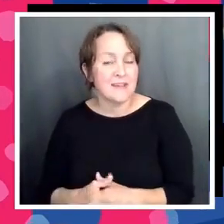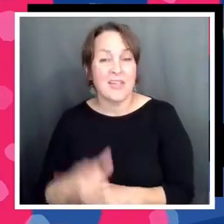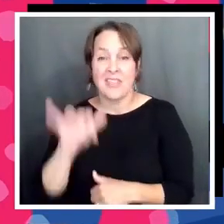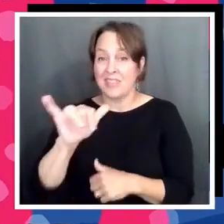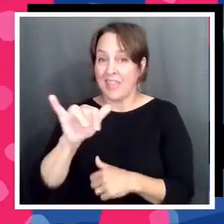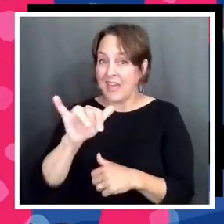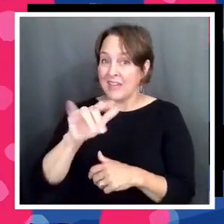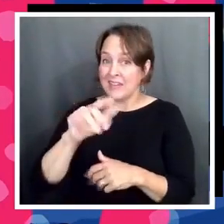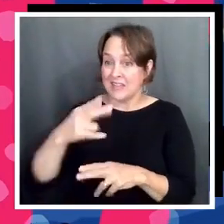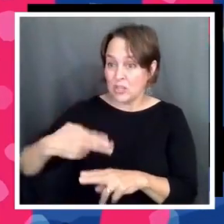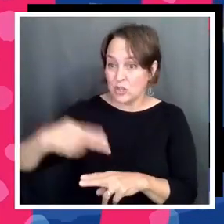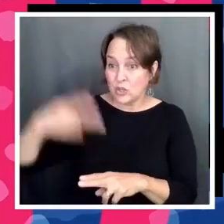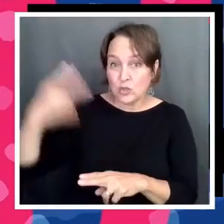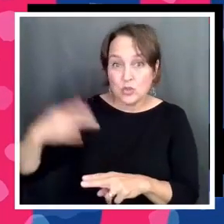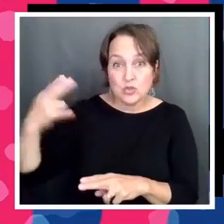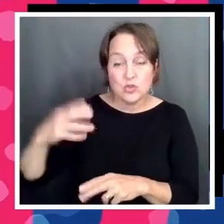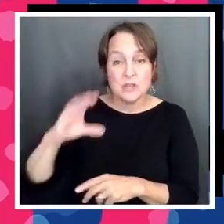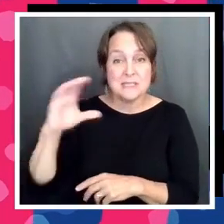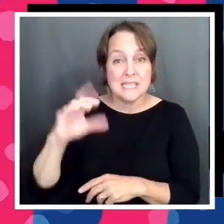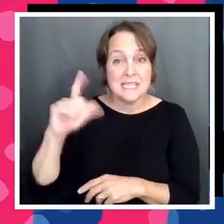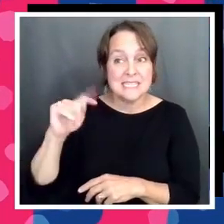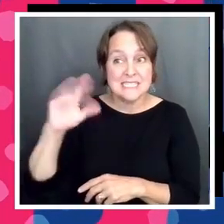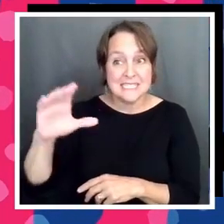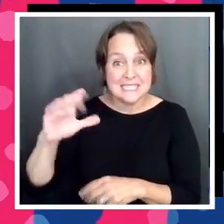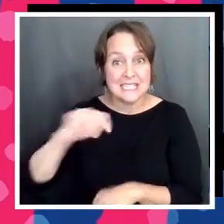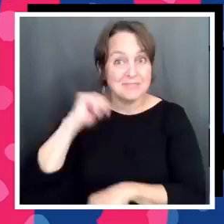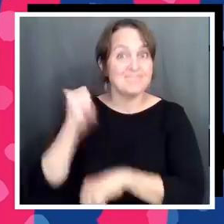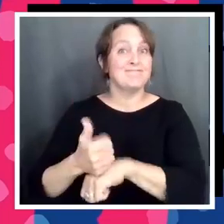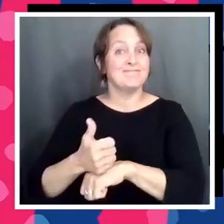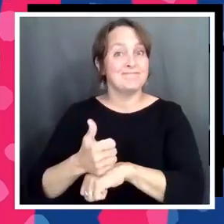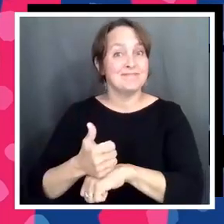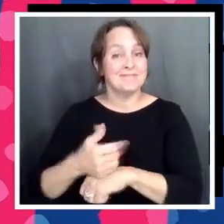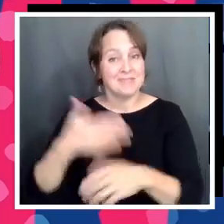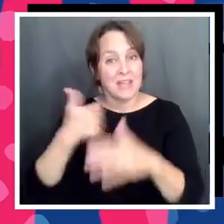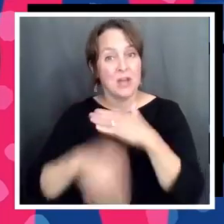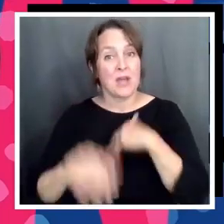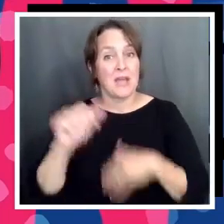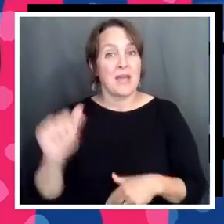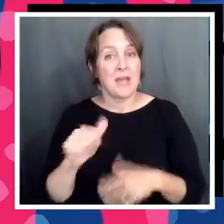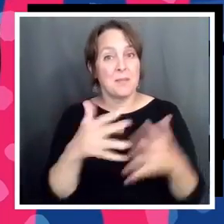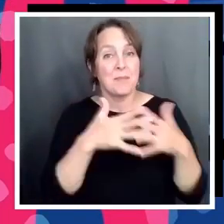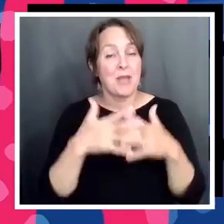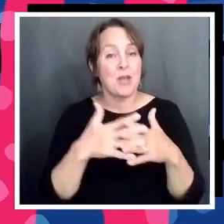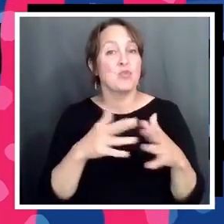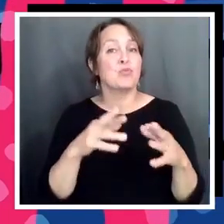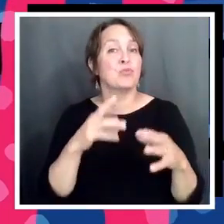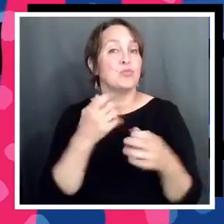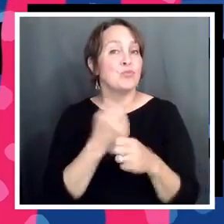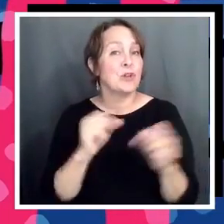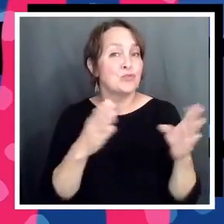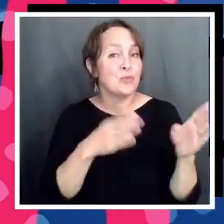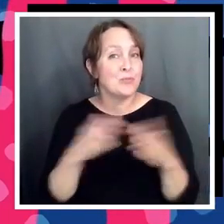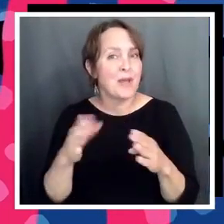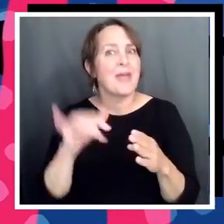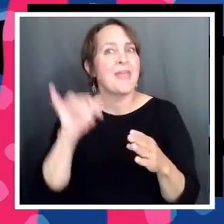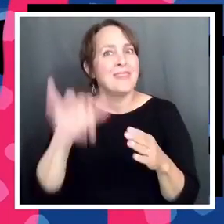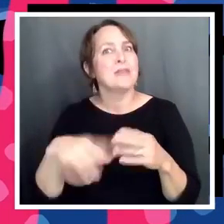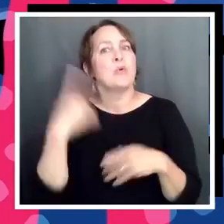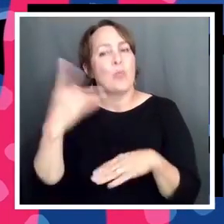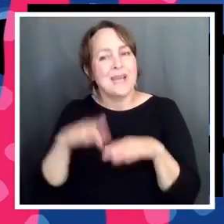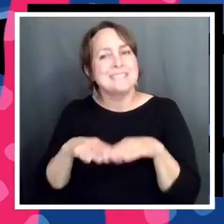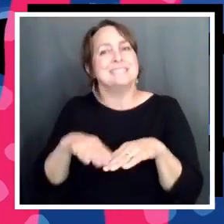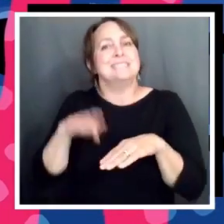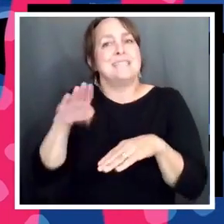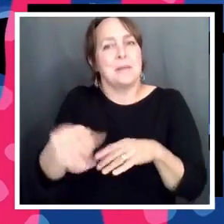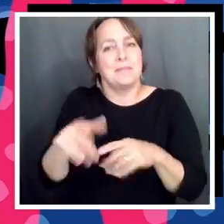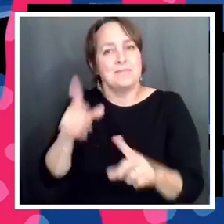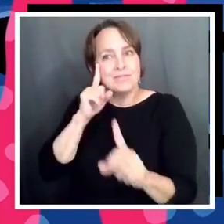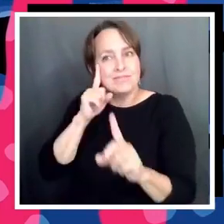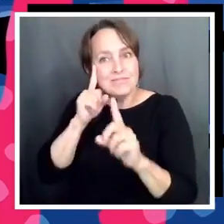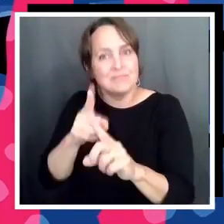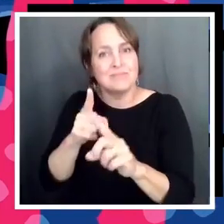AMERICA'S HISTORY OF SYSTEMIC